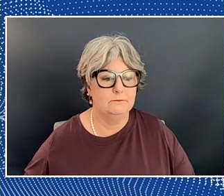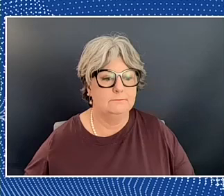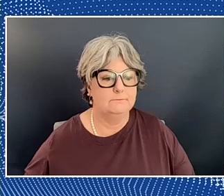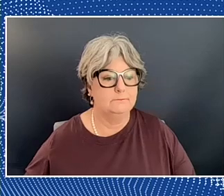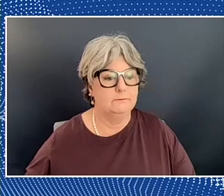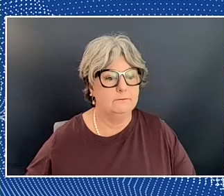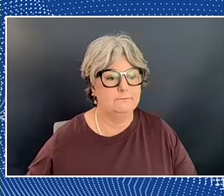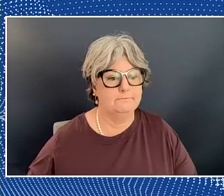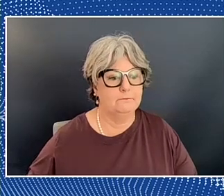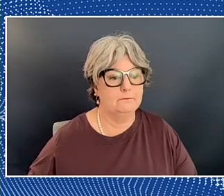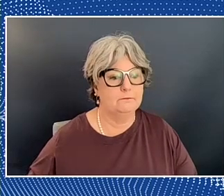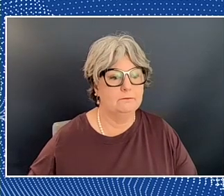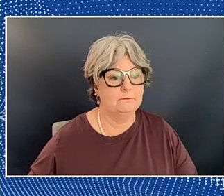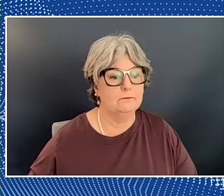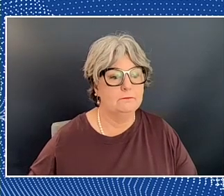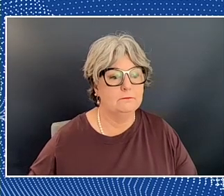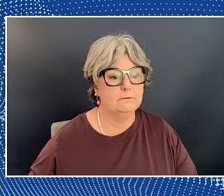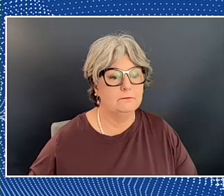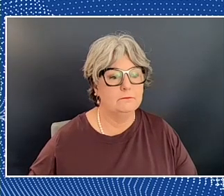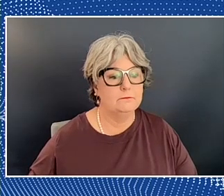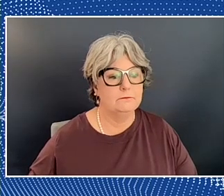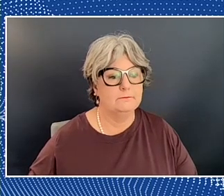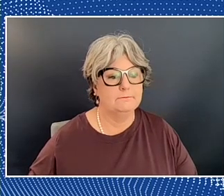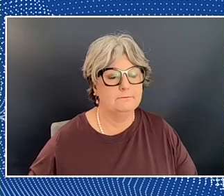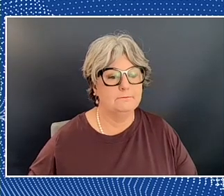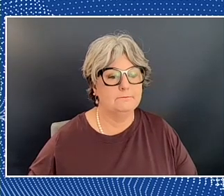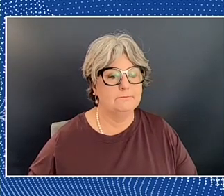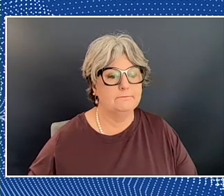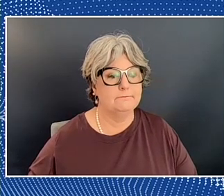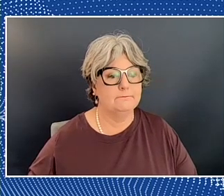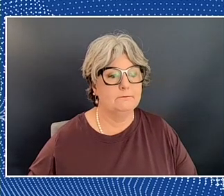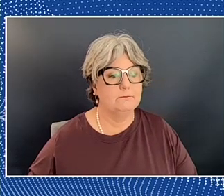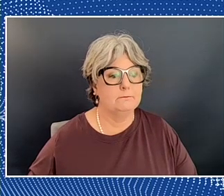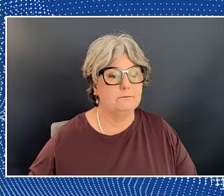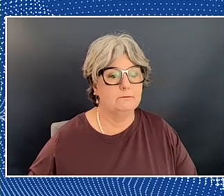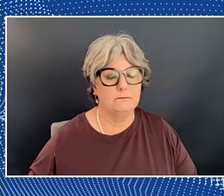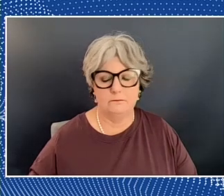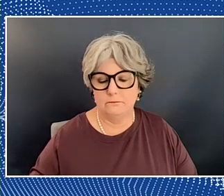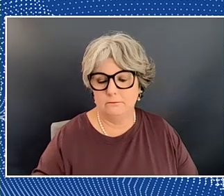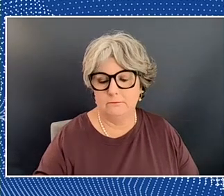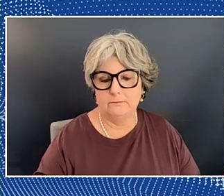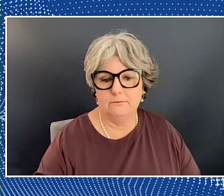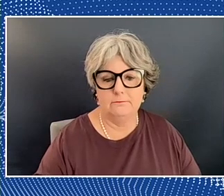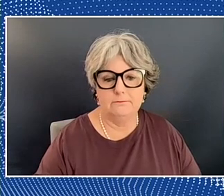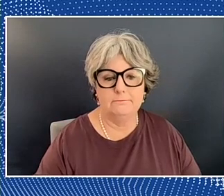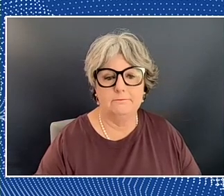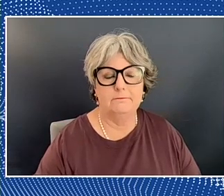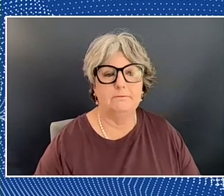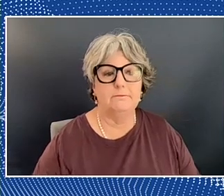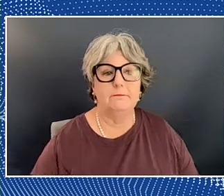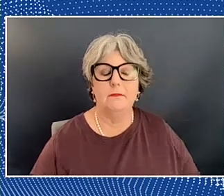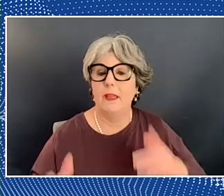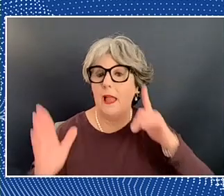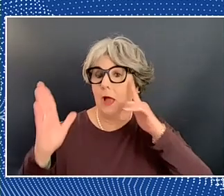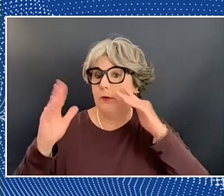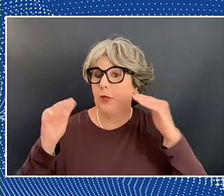afternoon. Alright, yes, Yael. I was hoping before we move into public